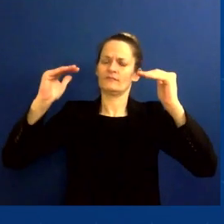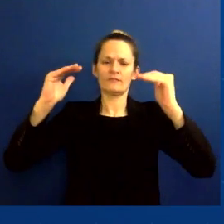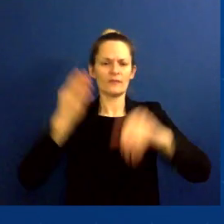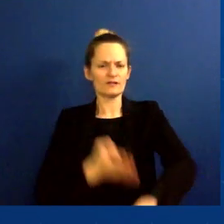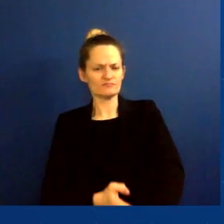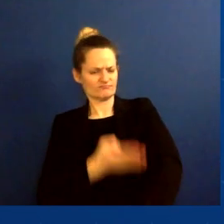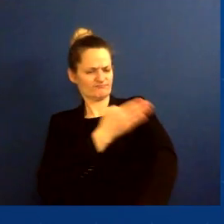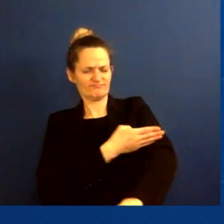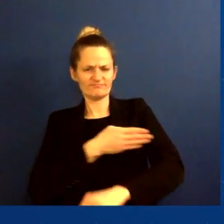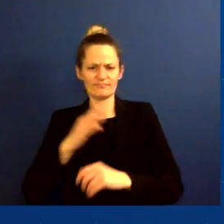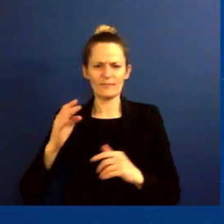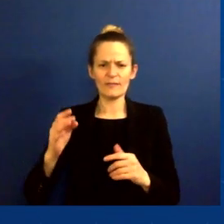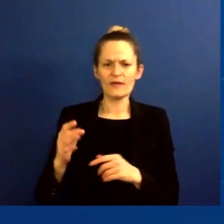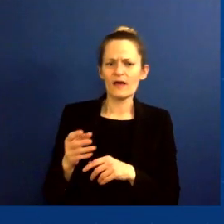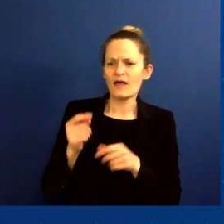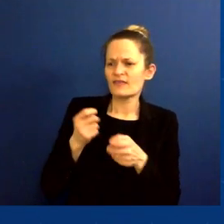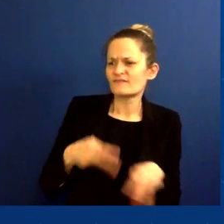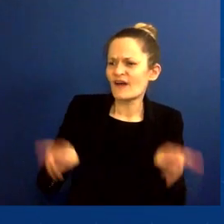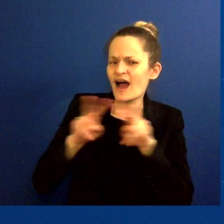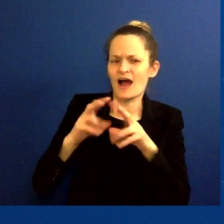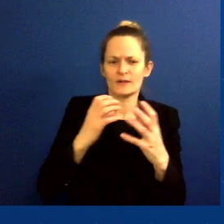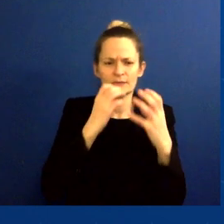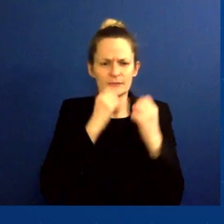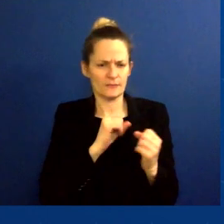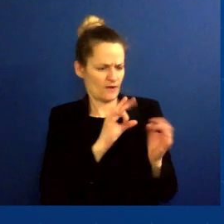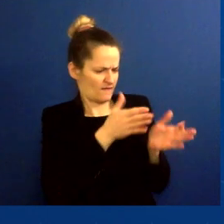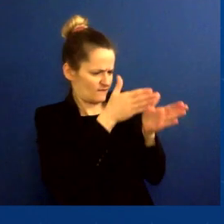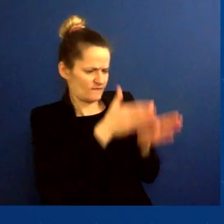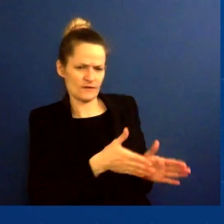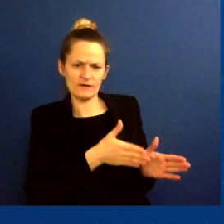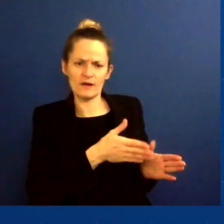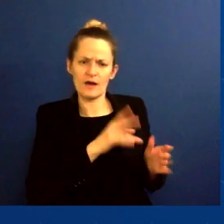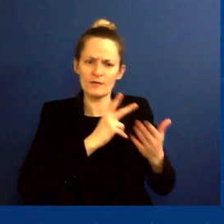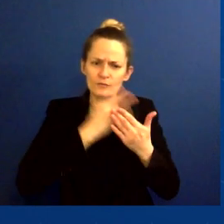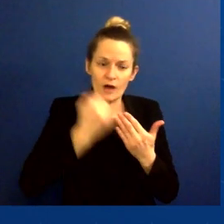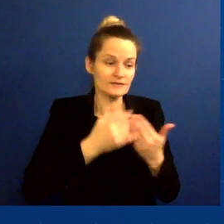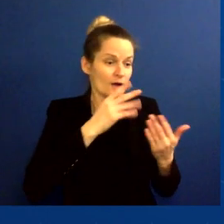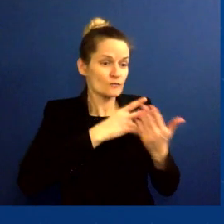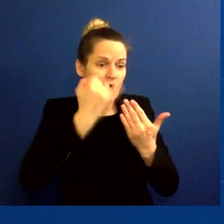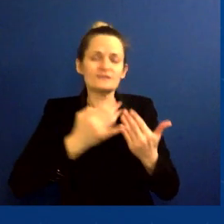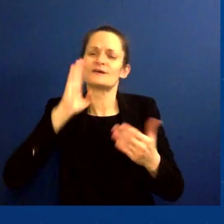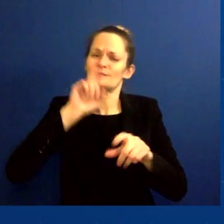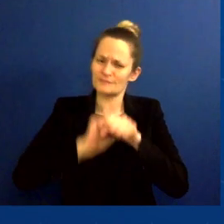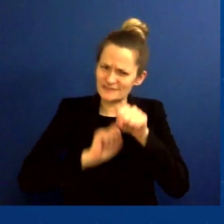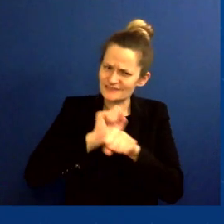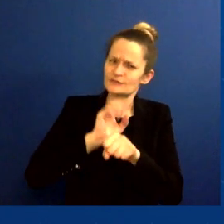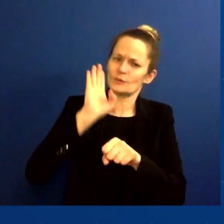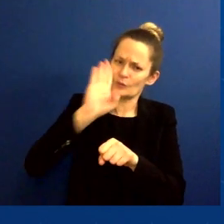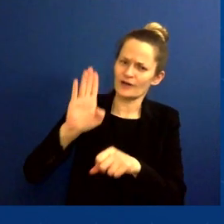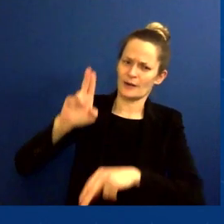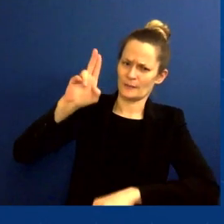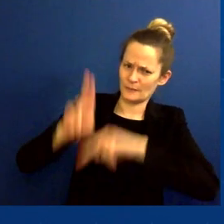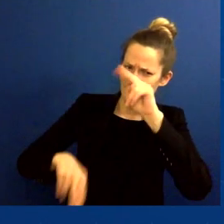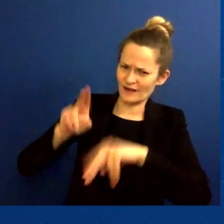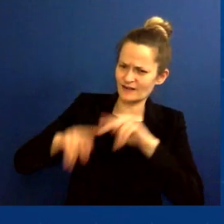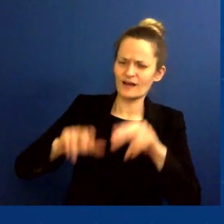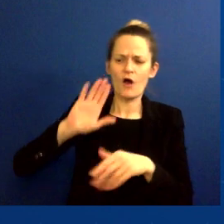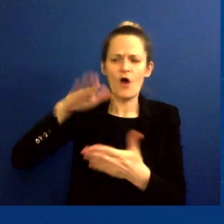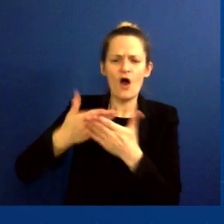And we're going to make sure that federal construction projects are staffed with good-paying union jobs.